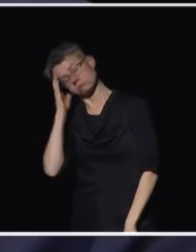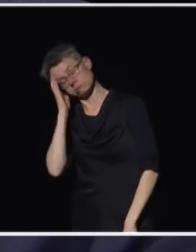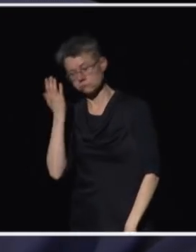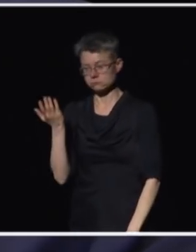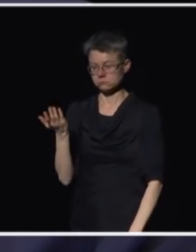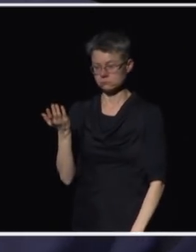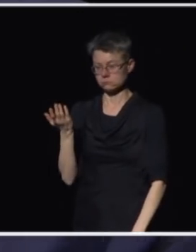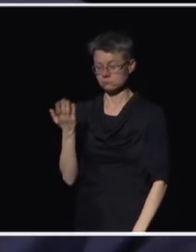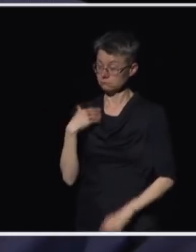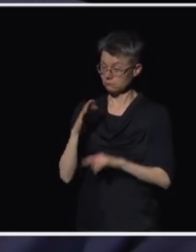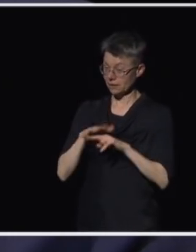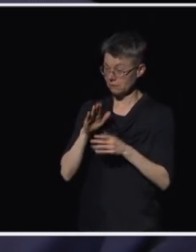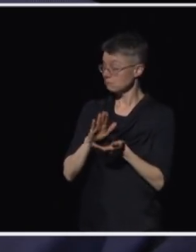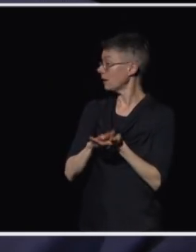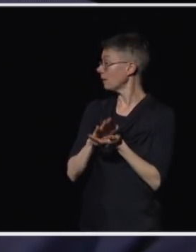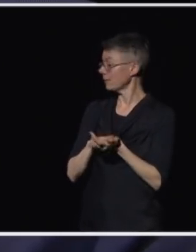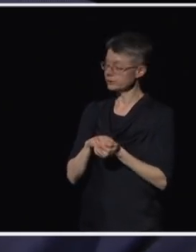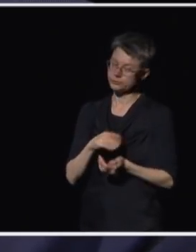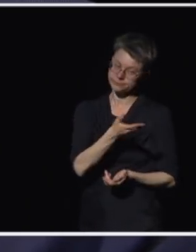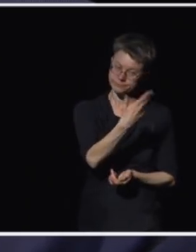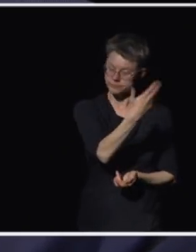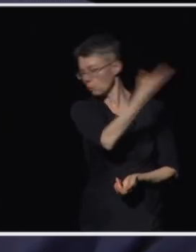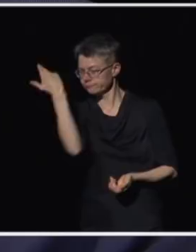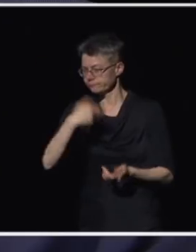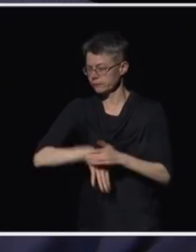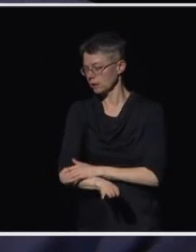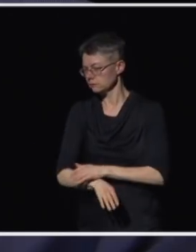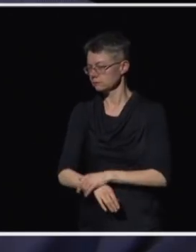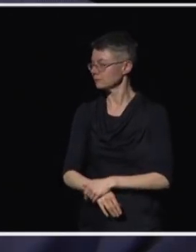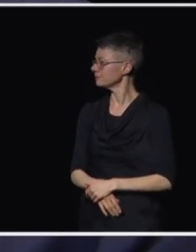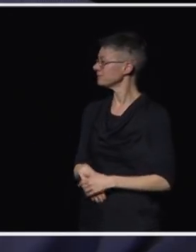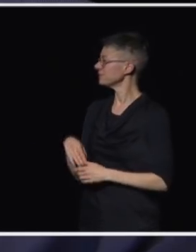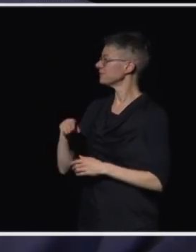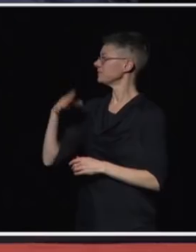And my mum had to come and get us and tell us to go to bed. You know, famously, Martin Luther King